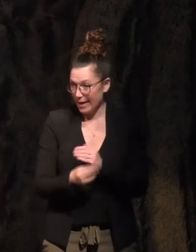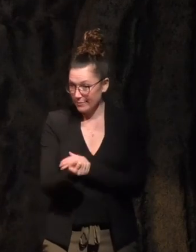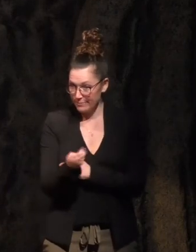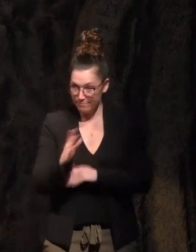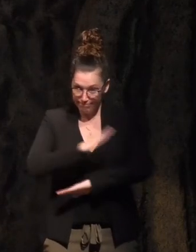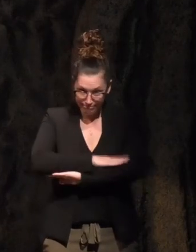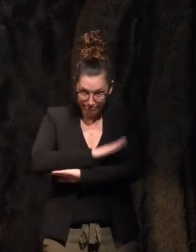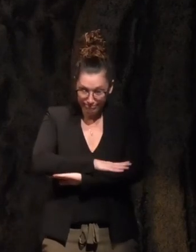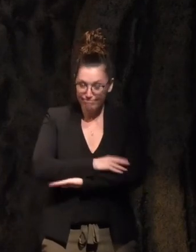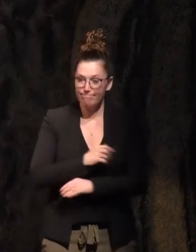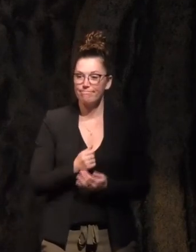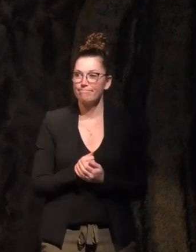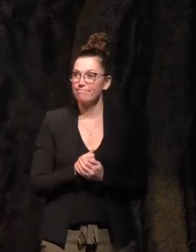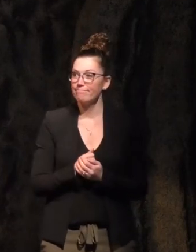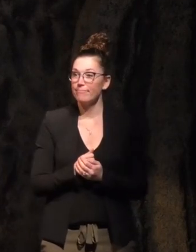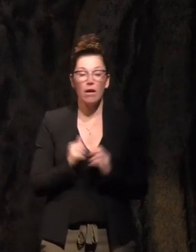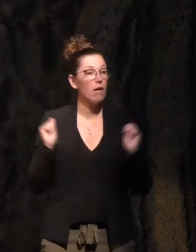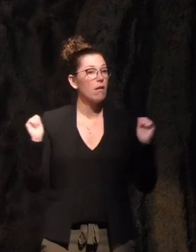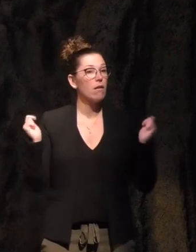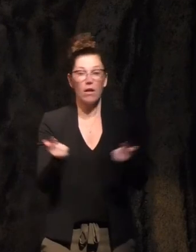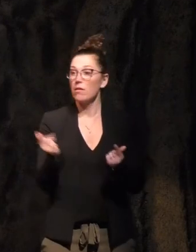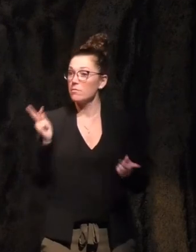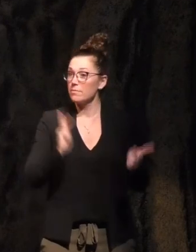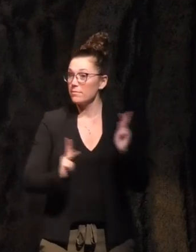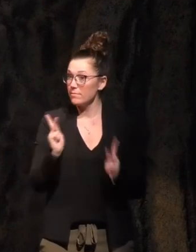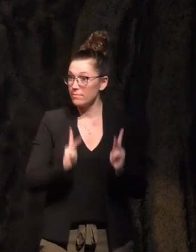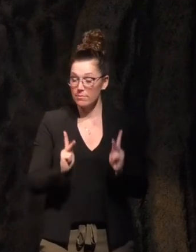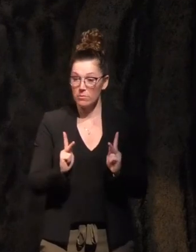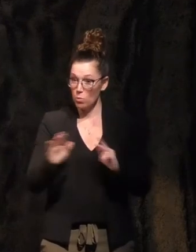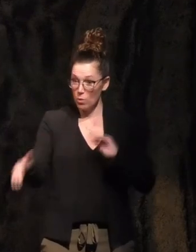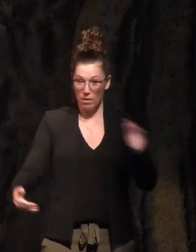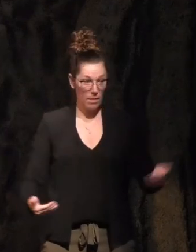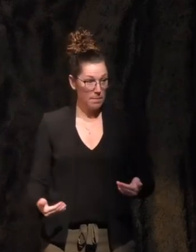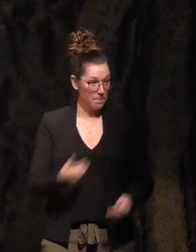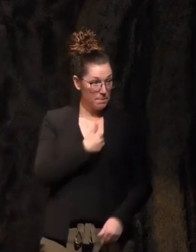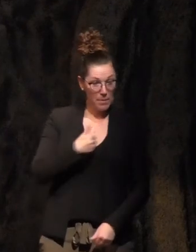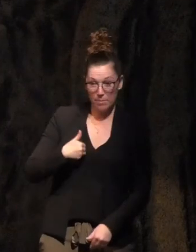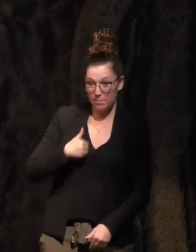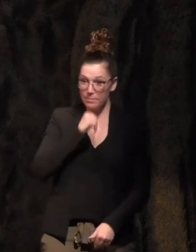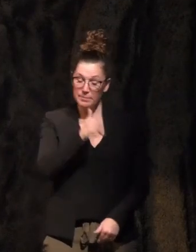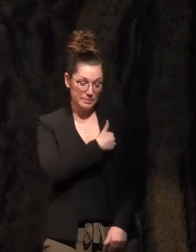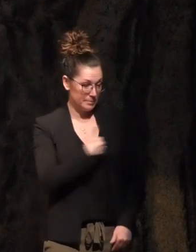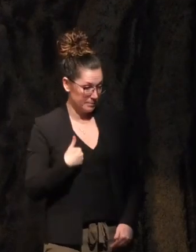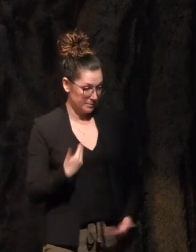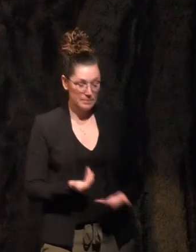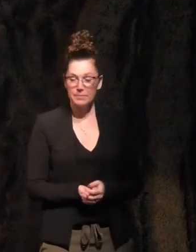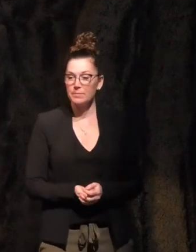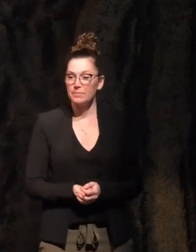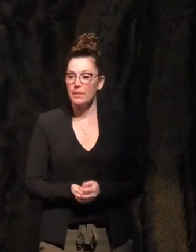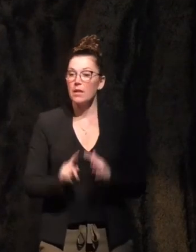Everyone is welcome, members and non-members. At the beginning of the AGM, we need to have a quick vote